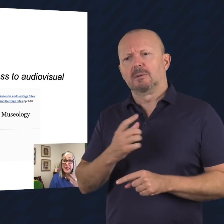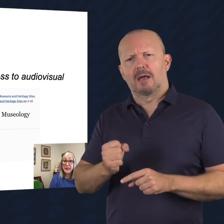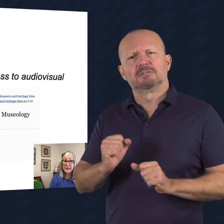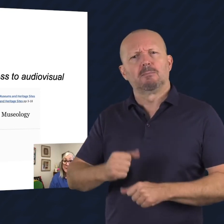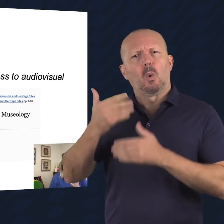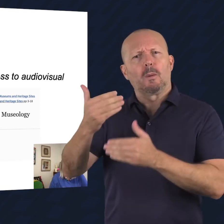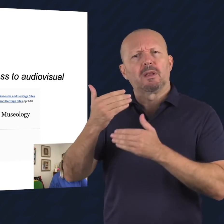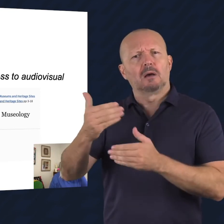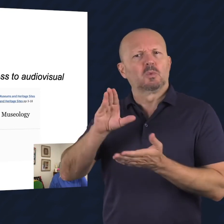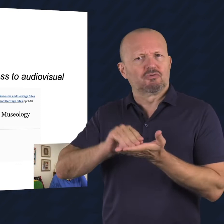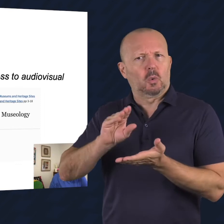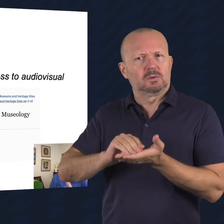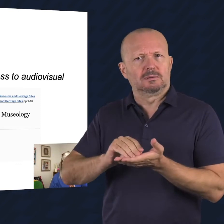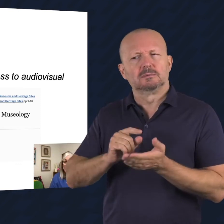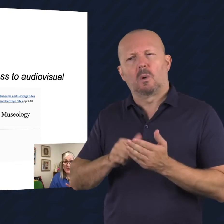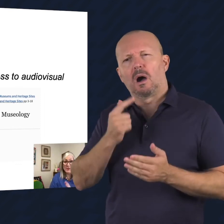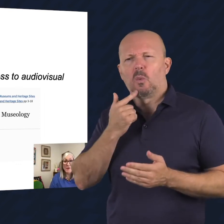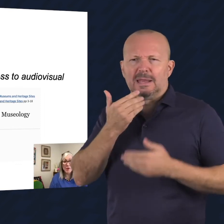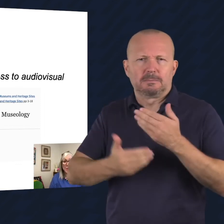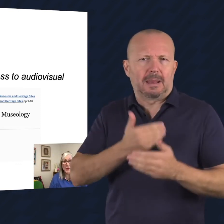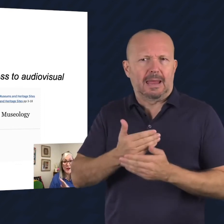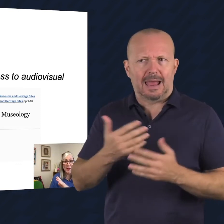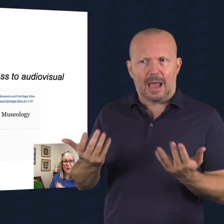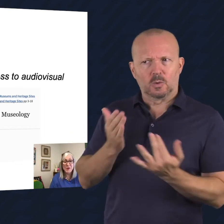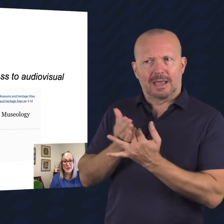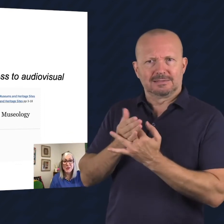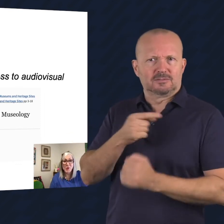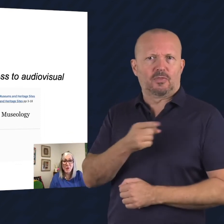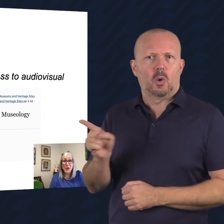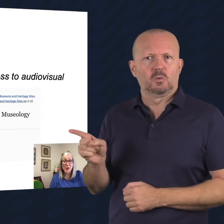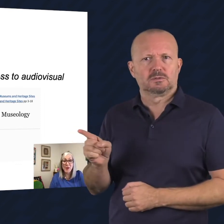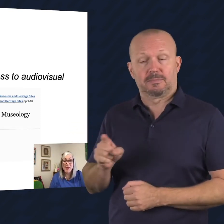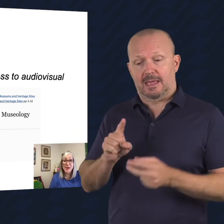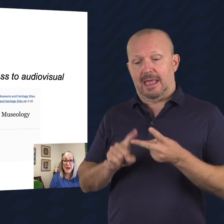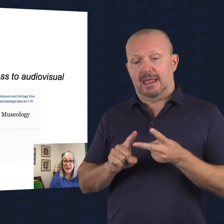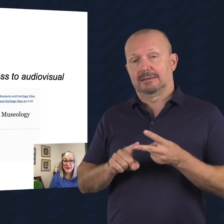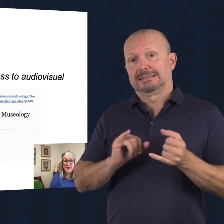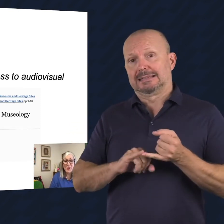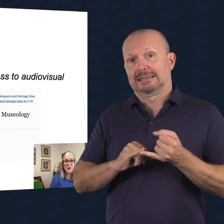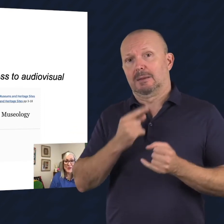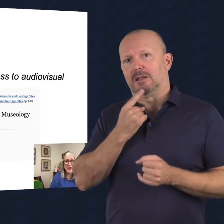Alexis has mentioned that we've got some webinars we've recorded and I'm going to touch on where you can access those.